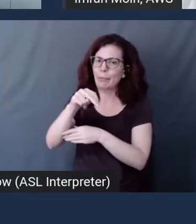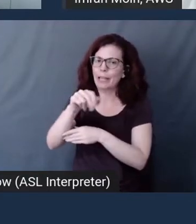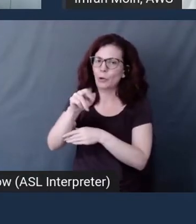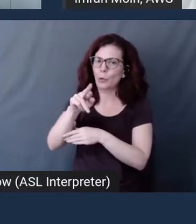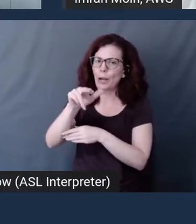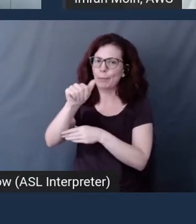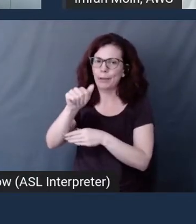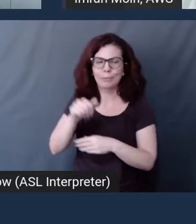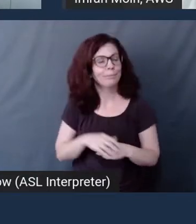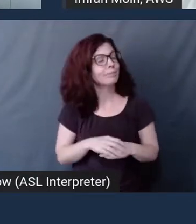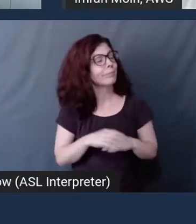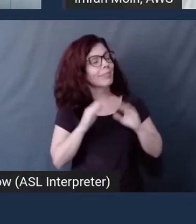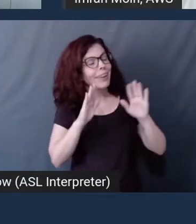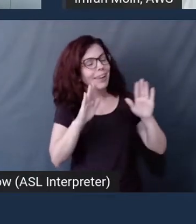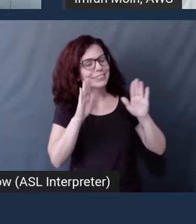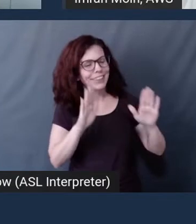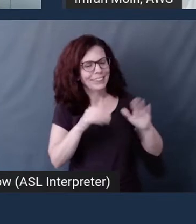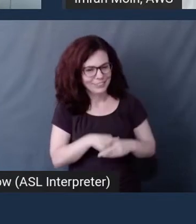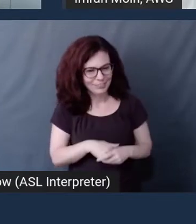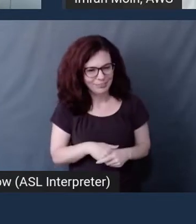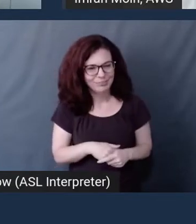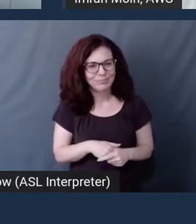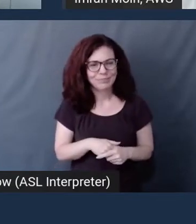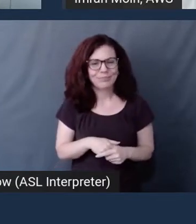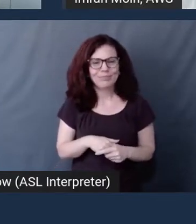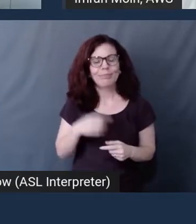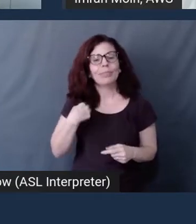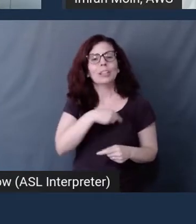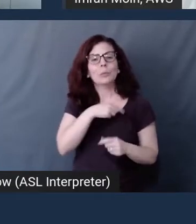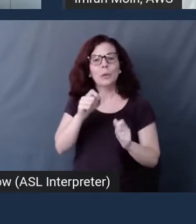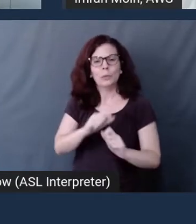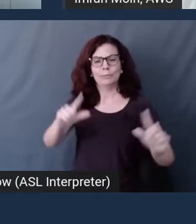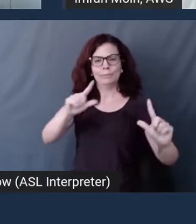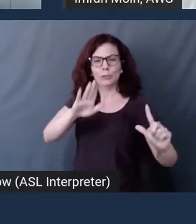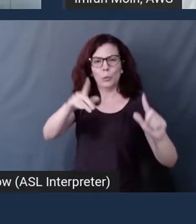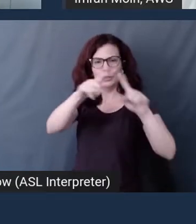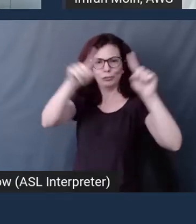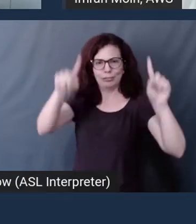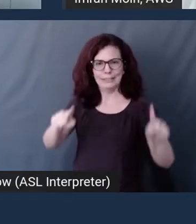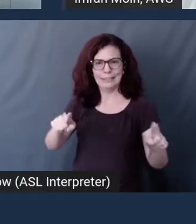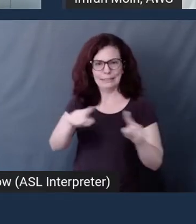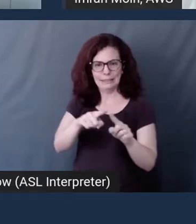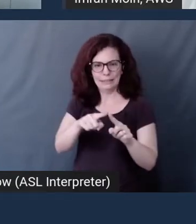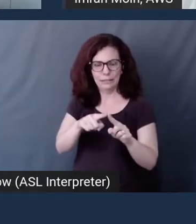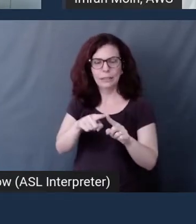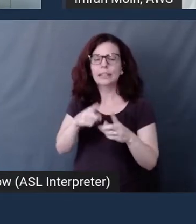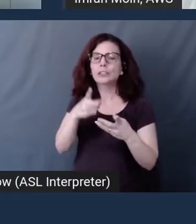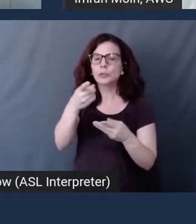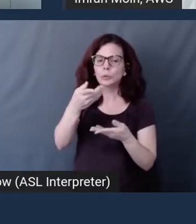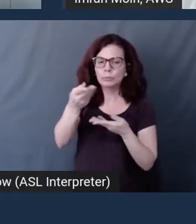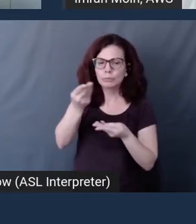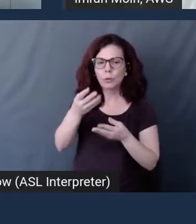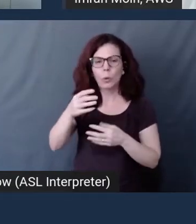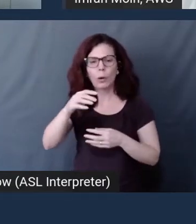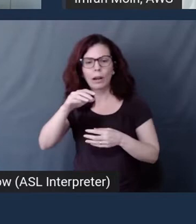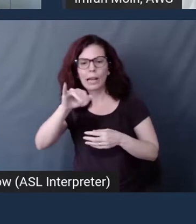Excellent, excellent, so we're going to bring up your screen right now and do tell us, or Imran, or whoever's going to tell us,